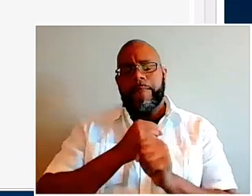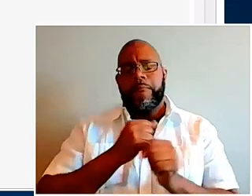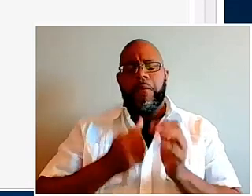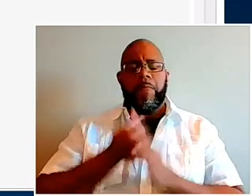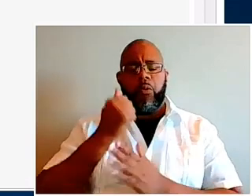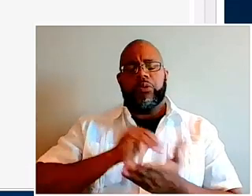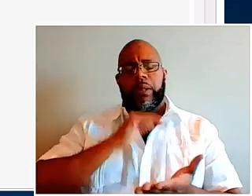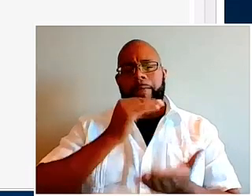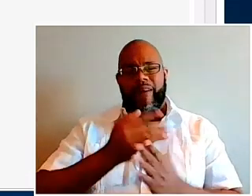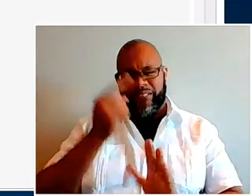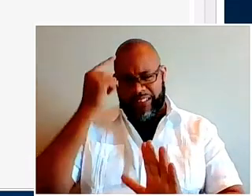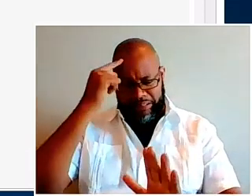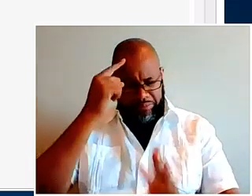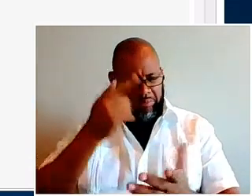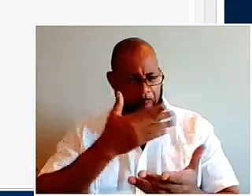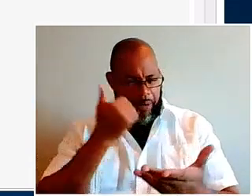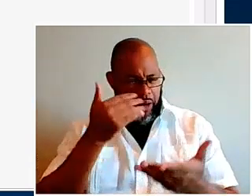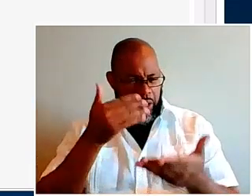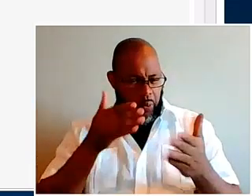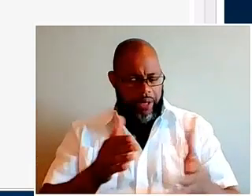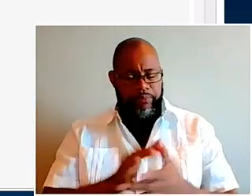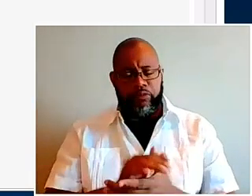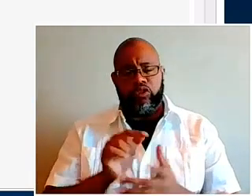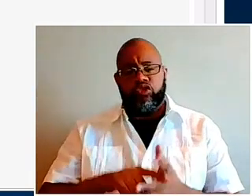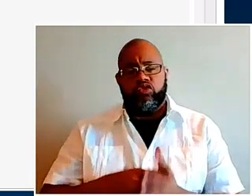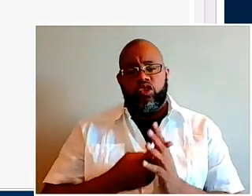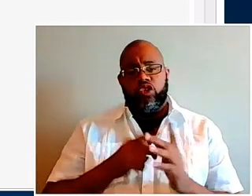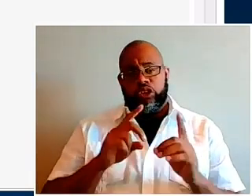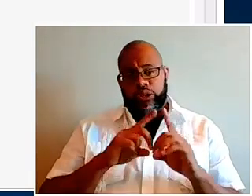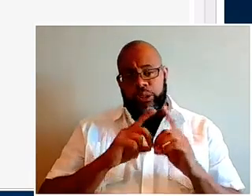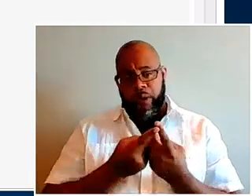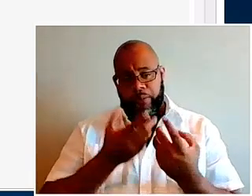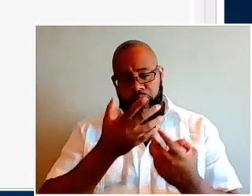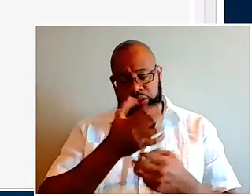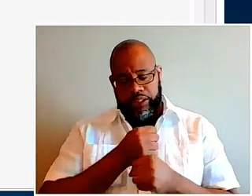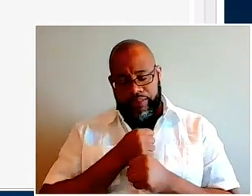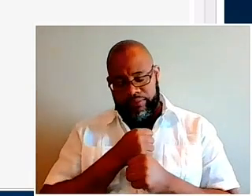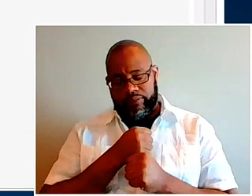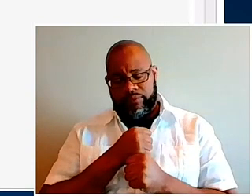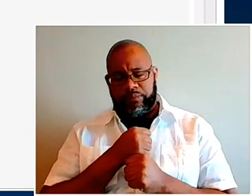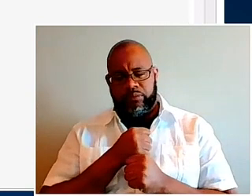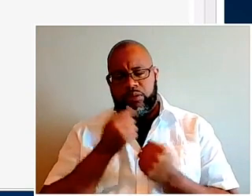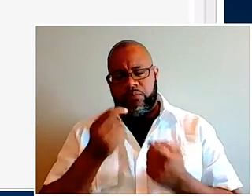sense. So just in starting here, the Department received a proposal to allow